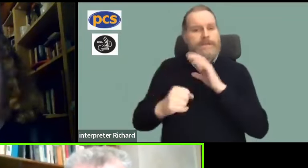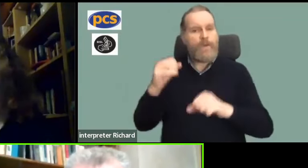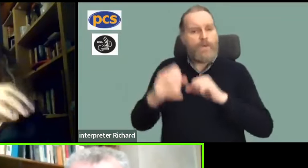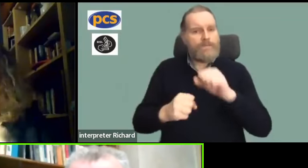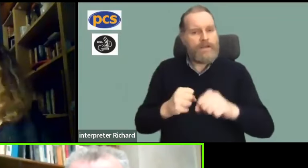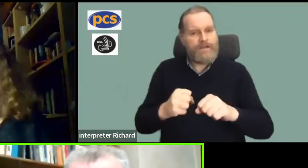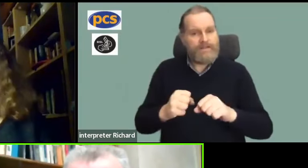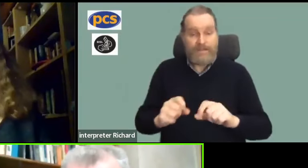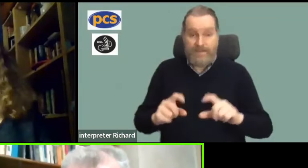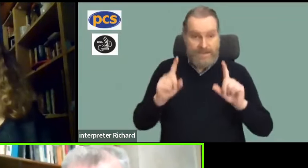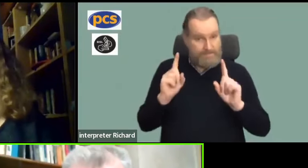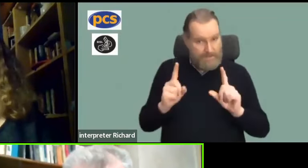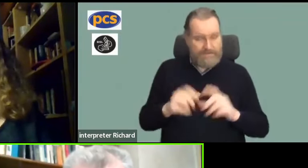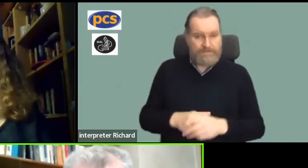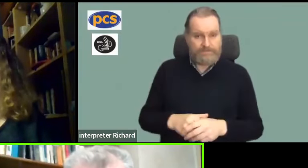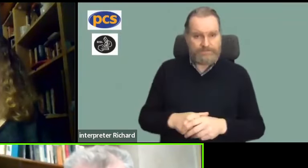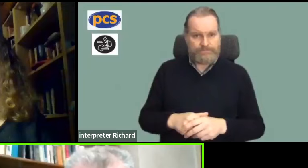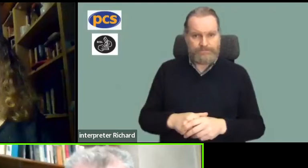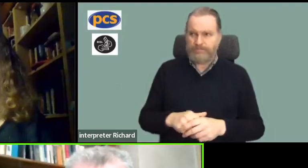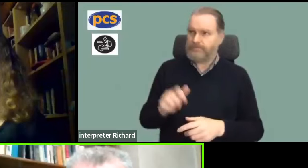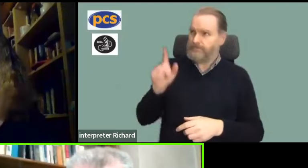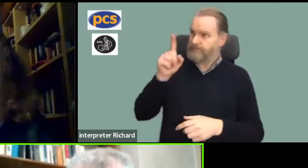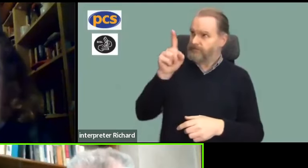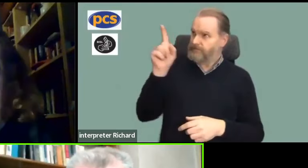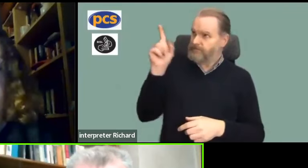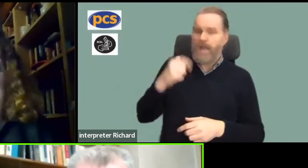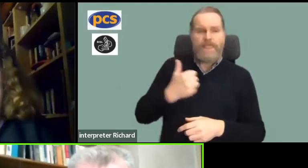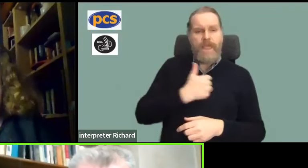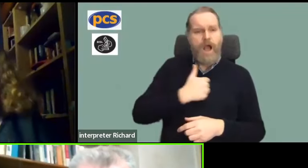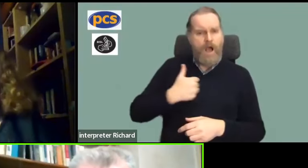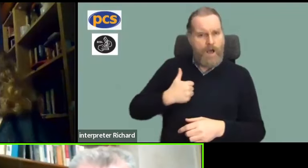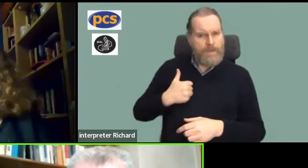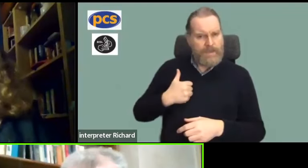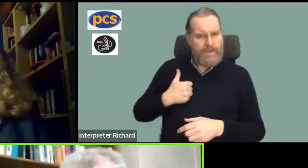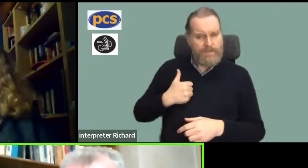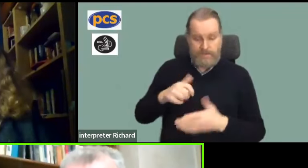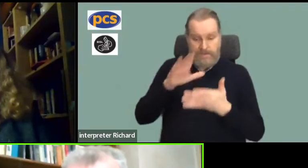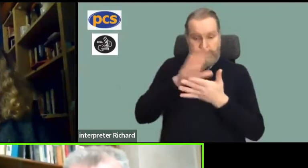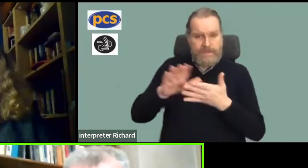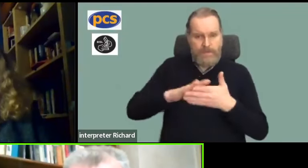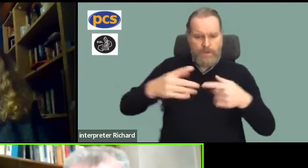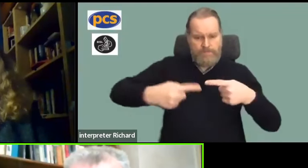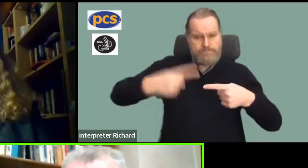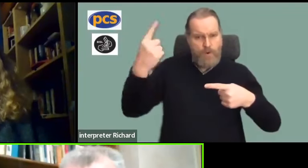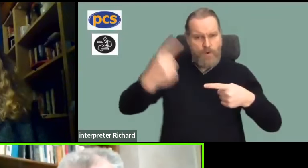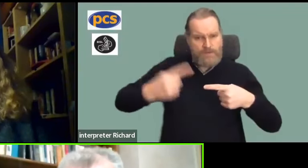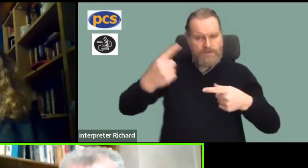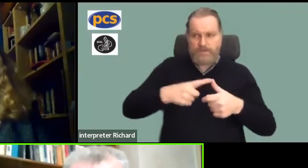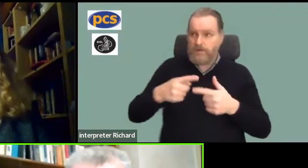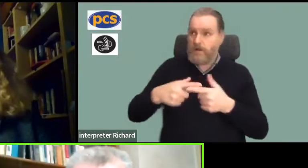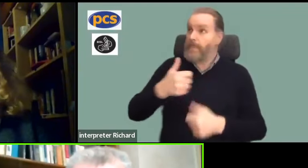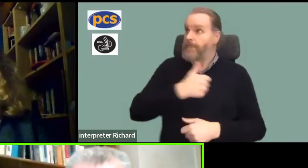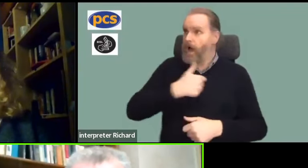over the crux. Well, the one thing that we know is, you cannot have the is, you cannot have the army on on the borders , driving